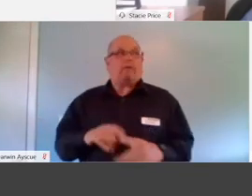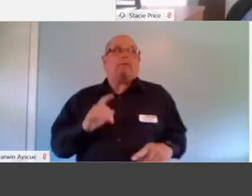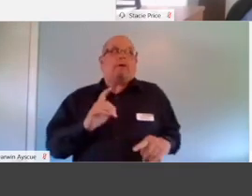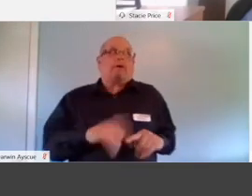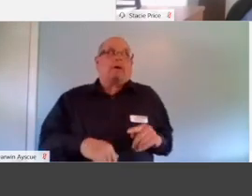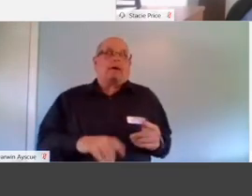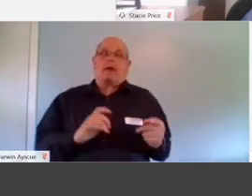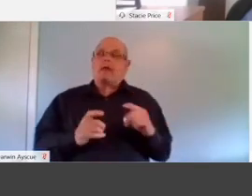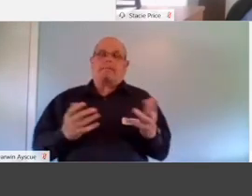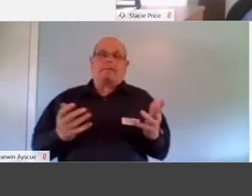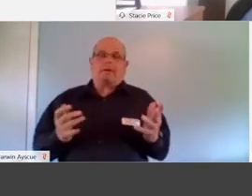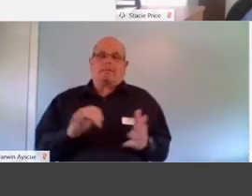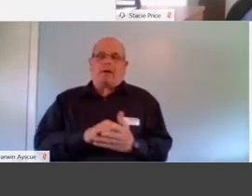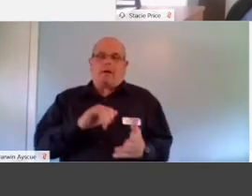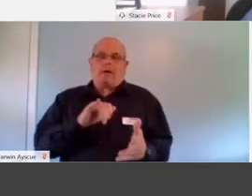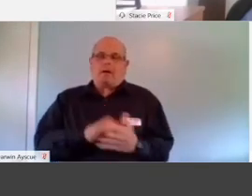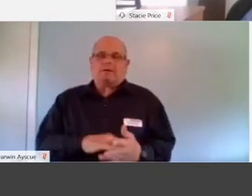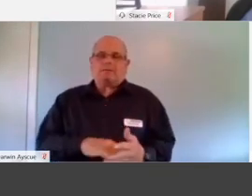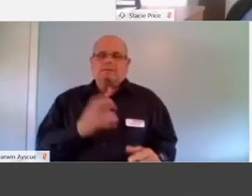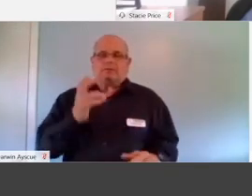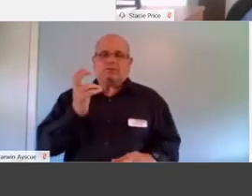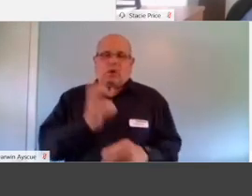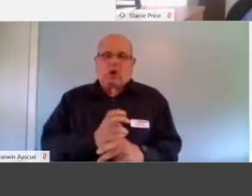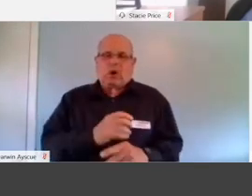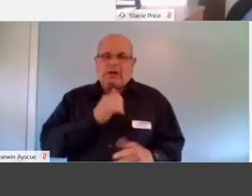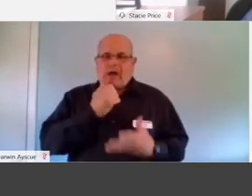oh, this is impossible, too difficult, I'm not going to help this person, et cetera.